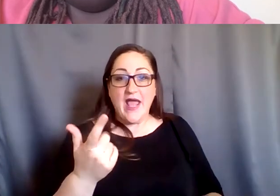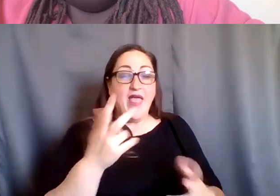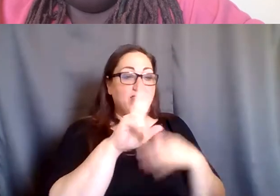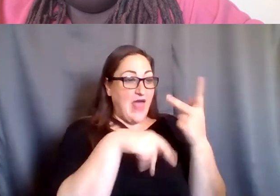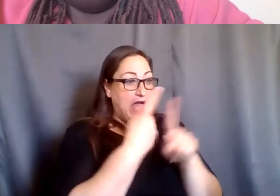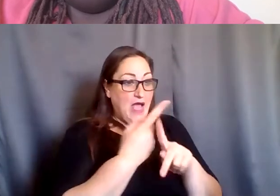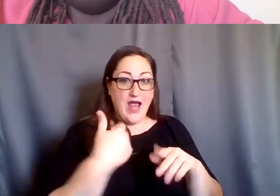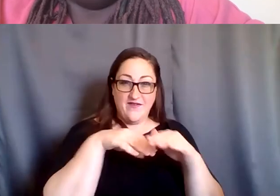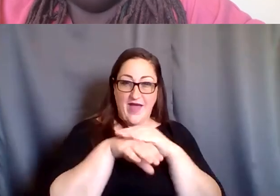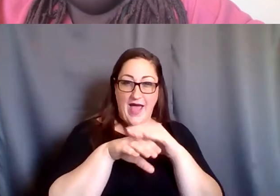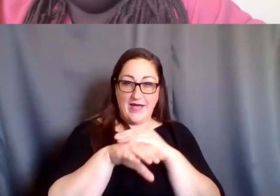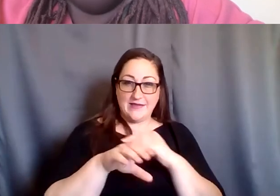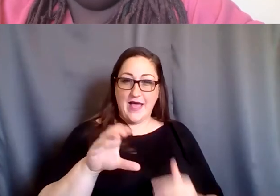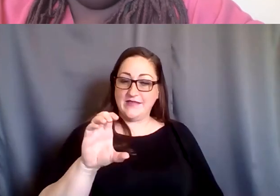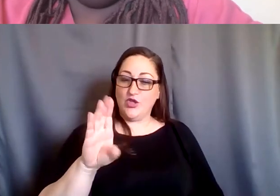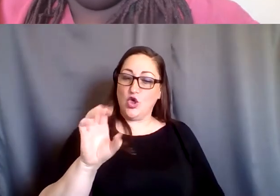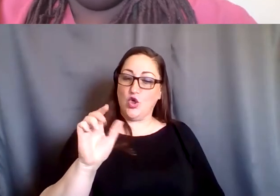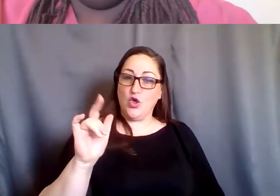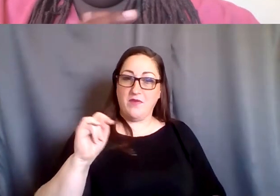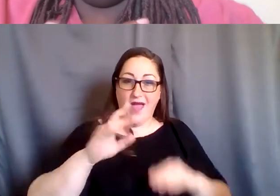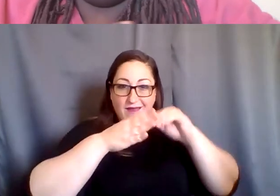If you’ve ever seen those infomercials, where they’re trying to sell a product